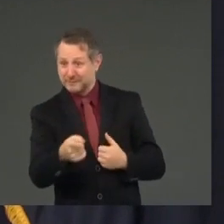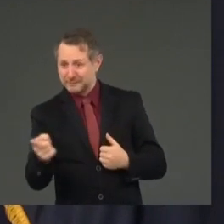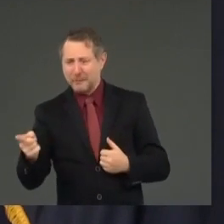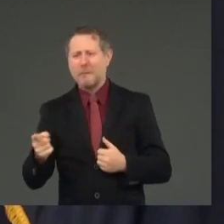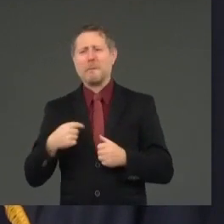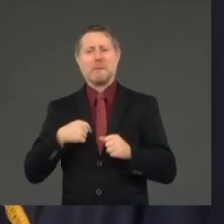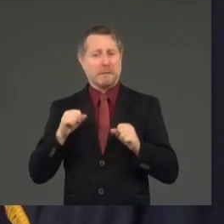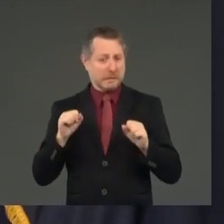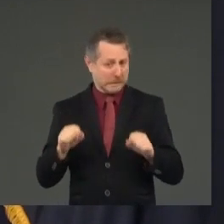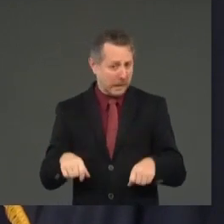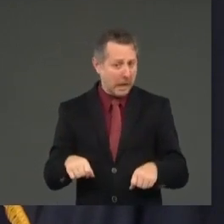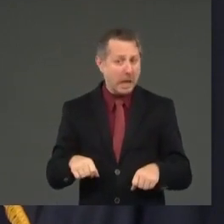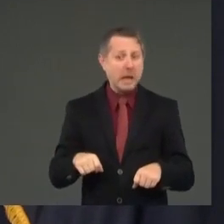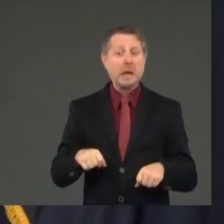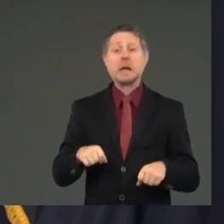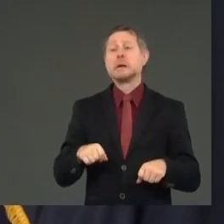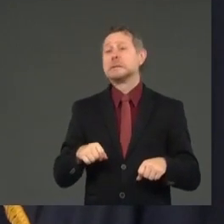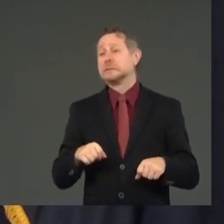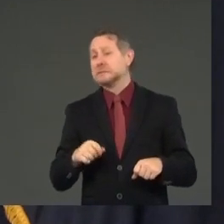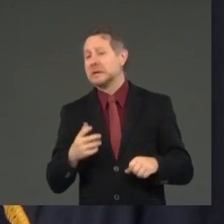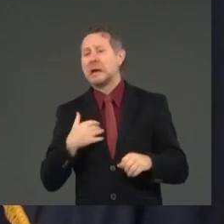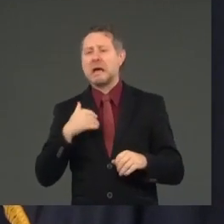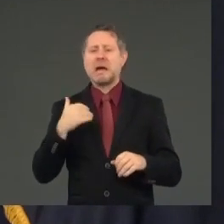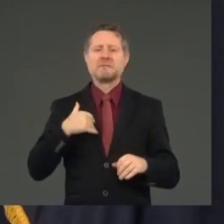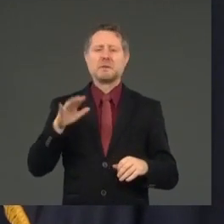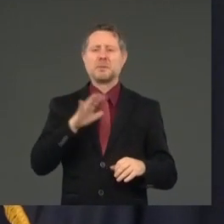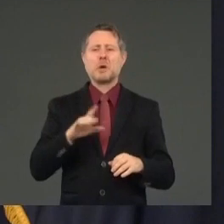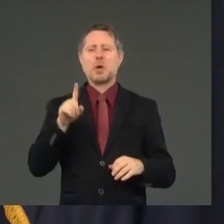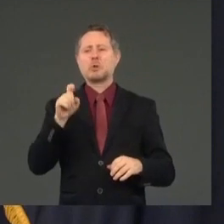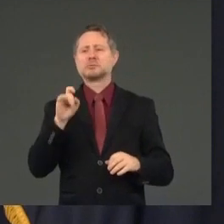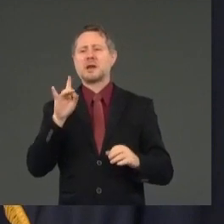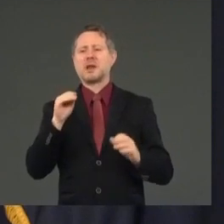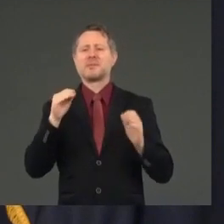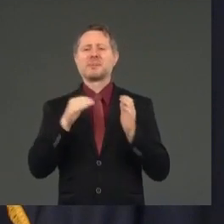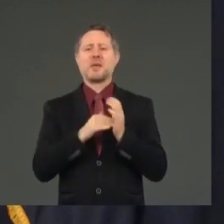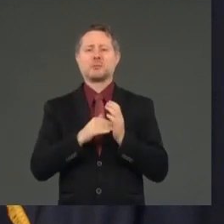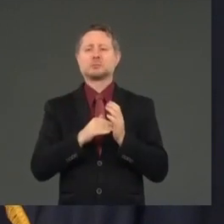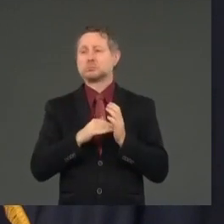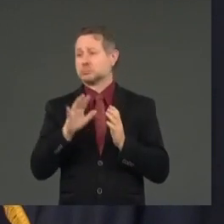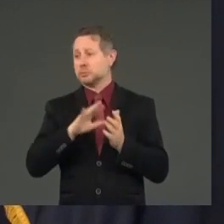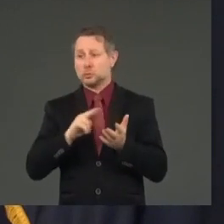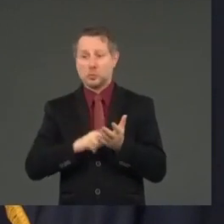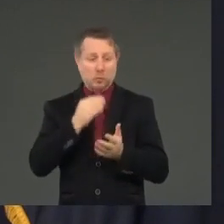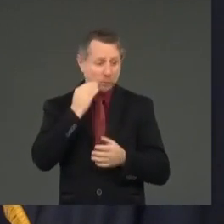AND WE'RE TESTING PEOPLE IN NURSING HOMES NOW.